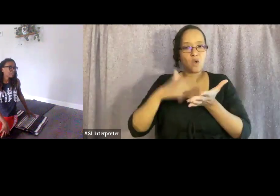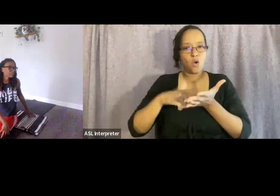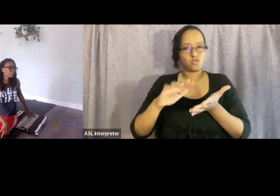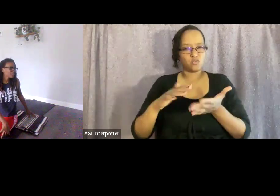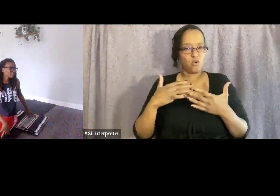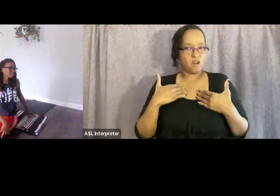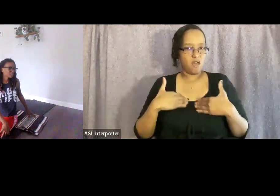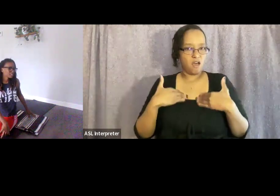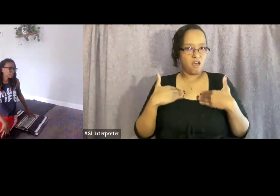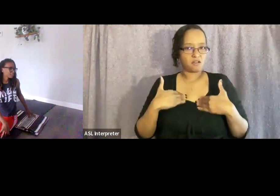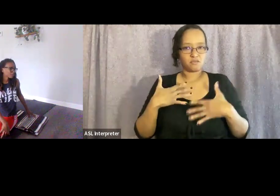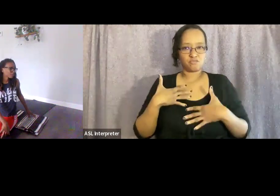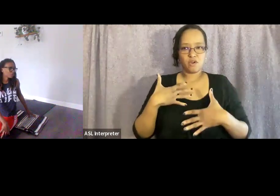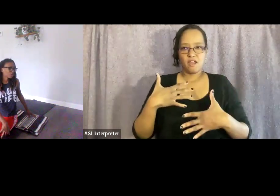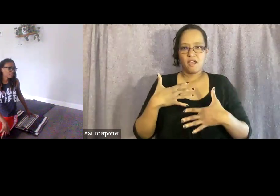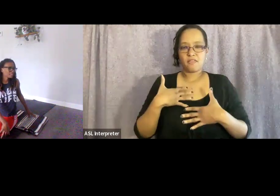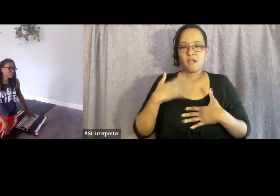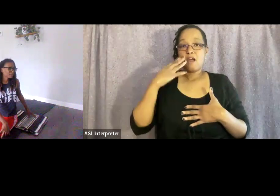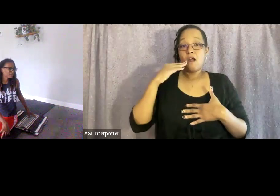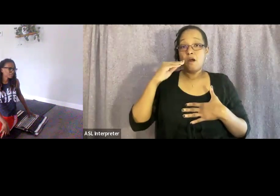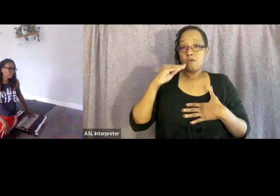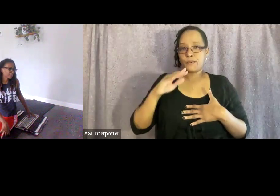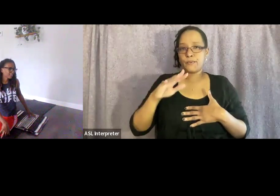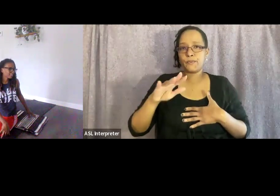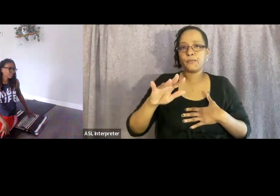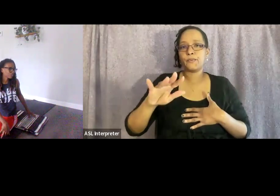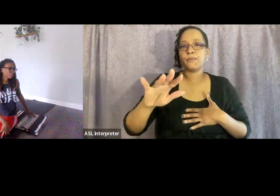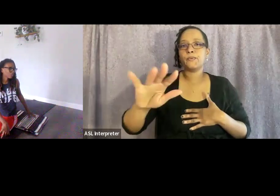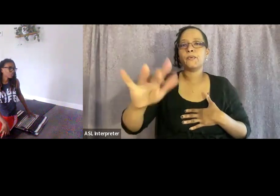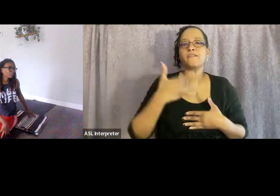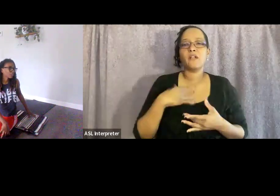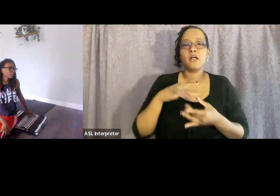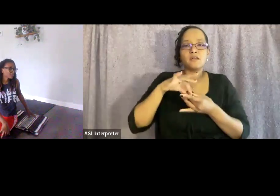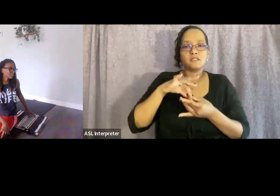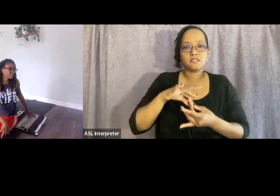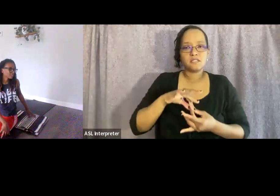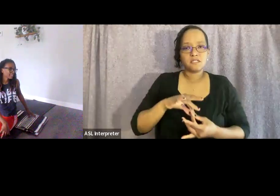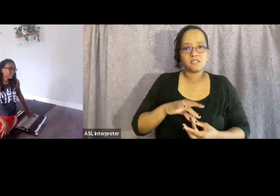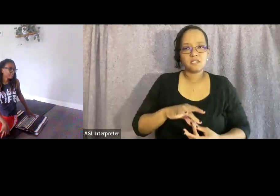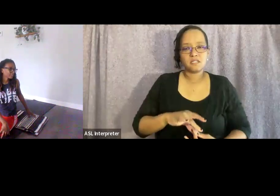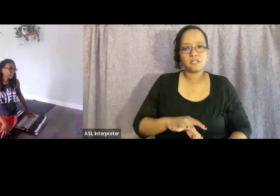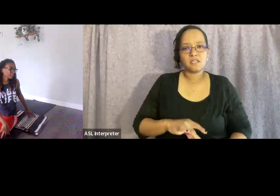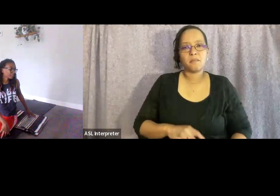Maybe you twist a little deeper, or drop deeper into the breath, or become more present of what's happening in the body.